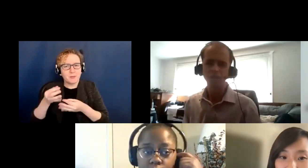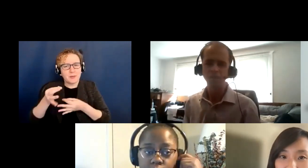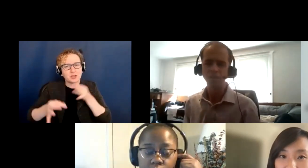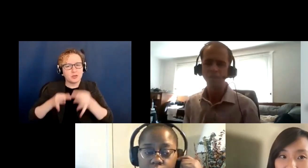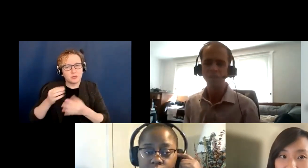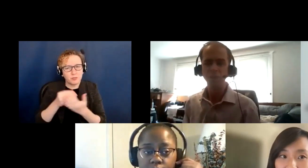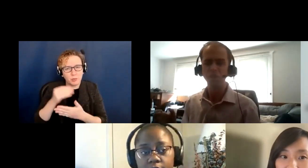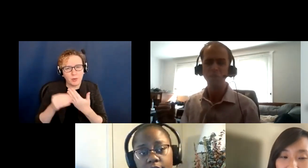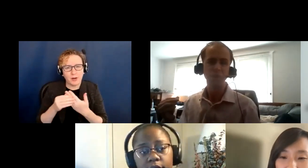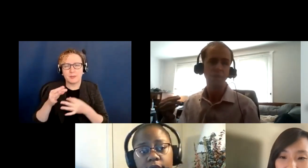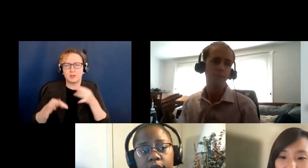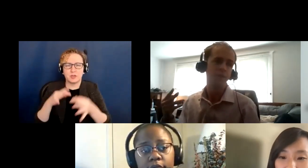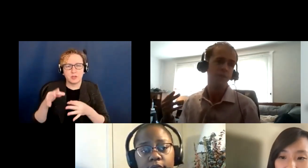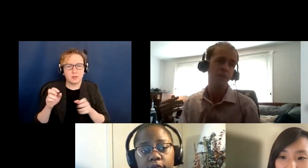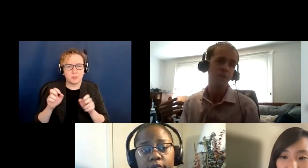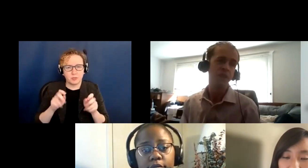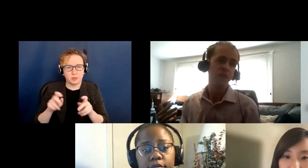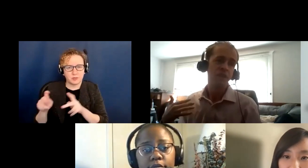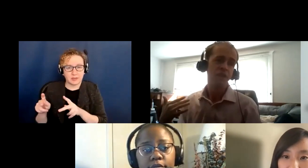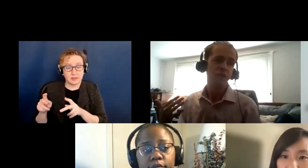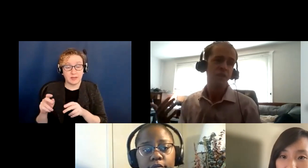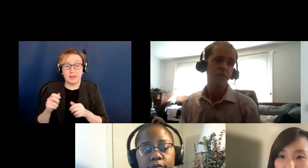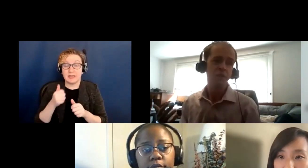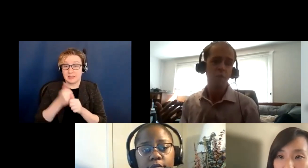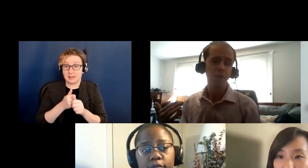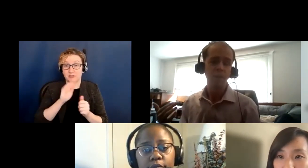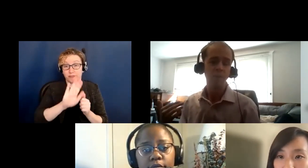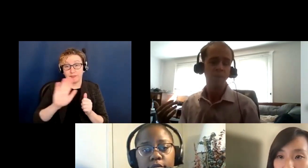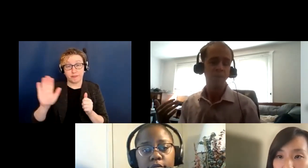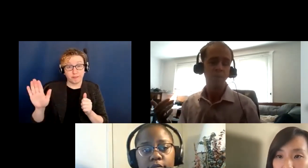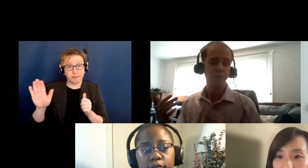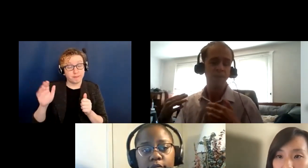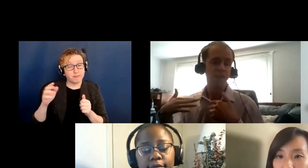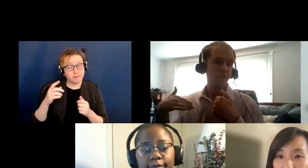Each of them have excelled in some way or another in supporting people with disabilities